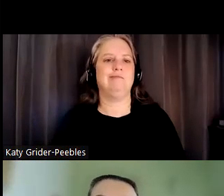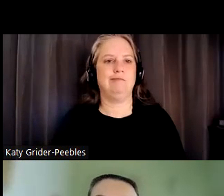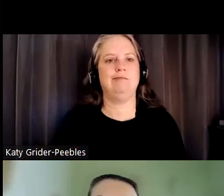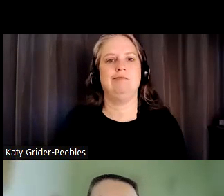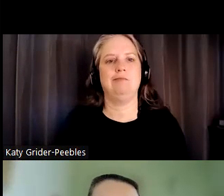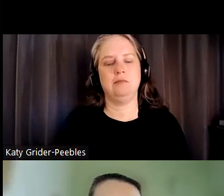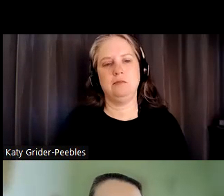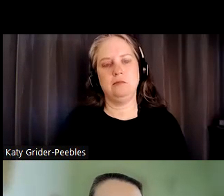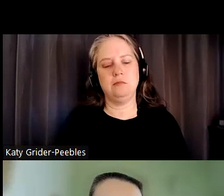What is equity?